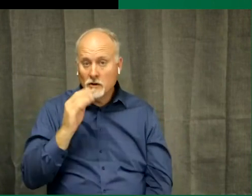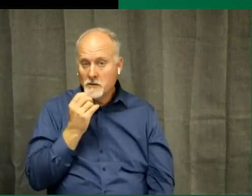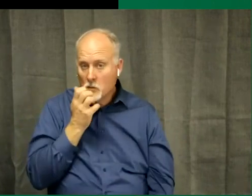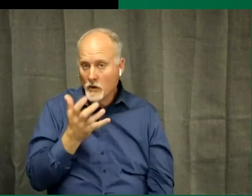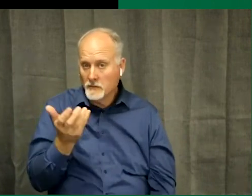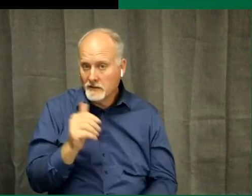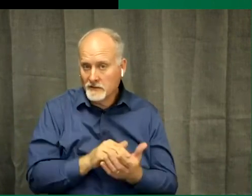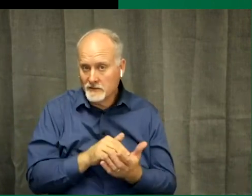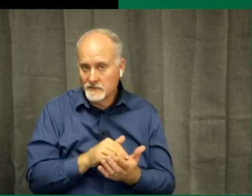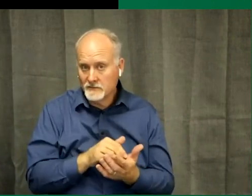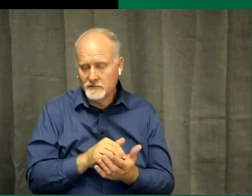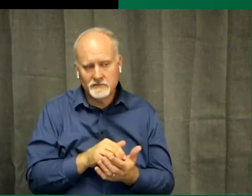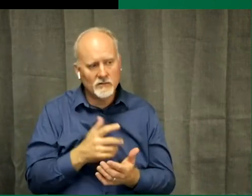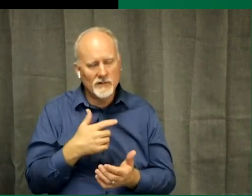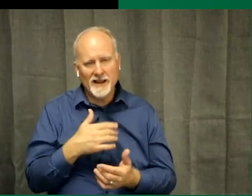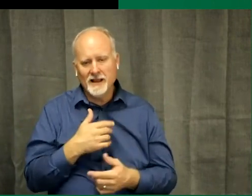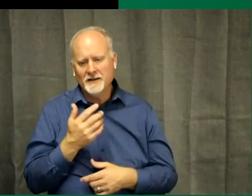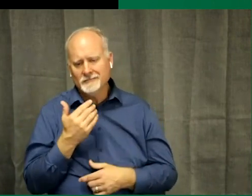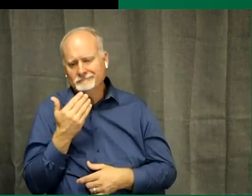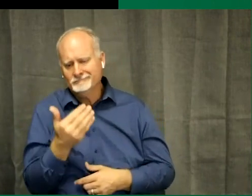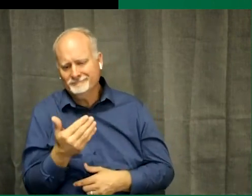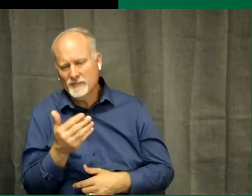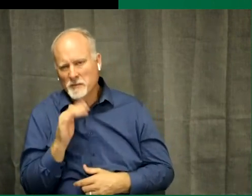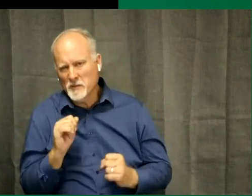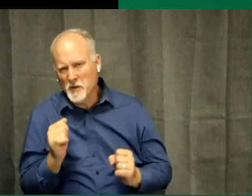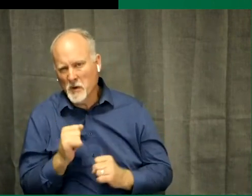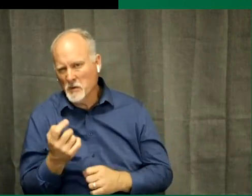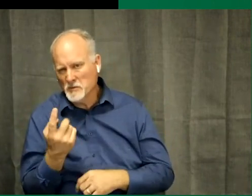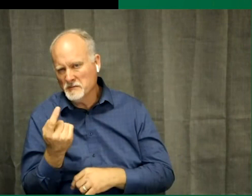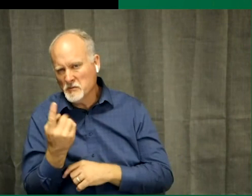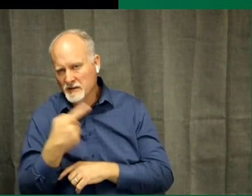uh we have a couple of cold days coming but it should warm up and so if you can do